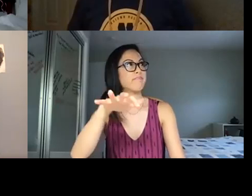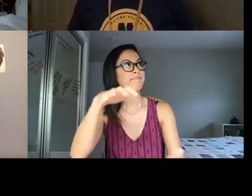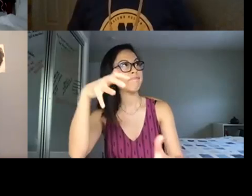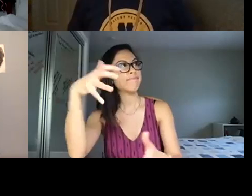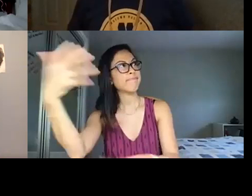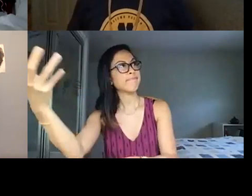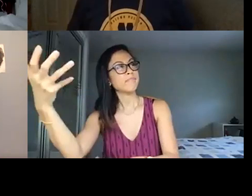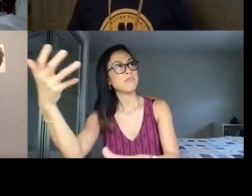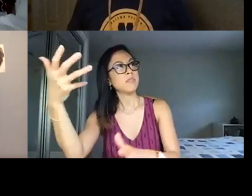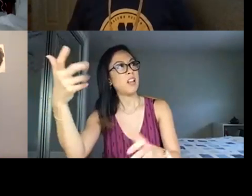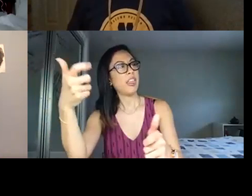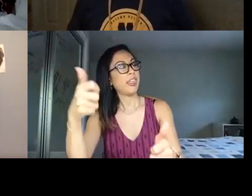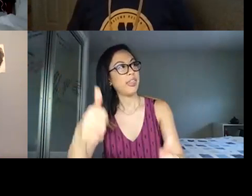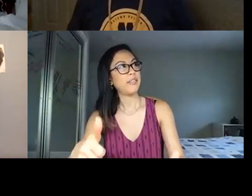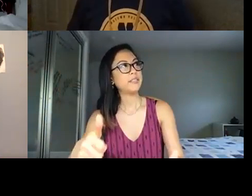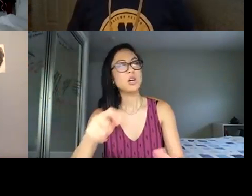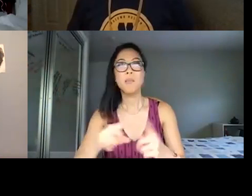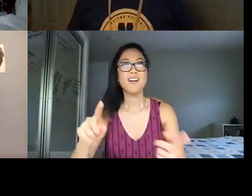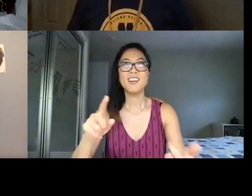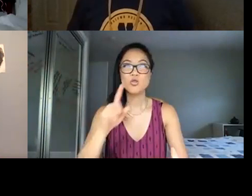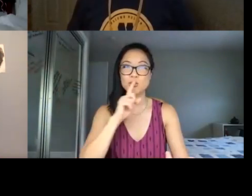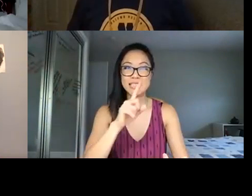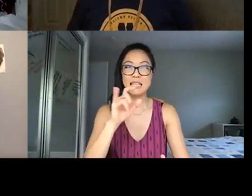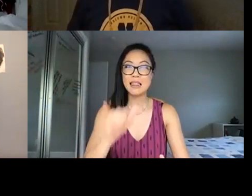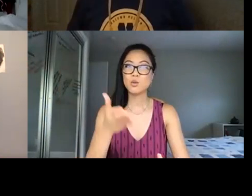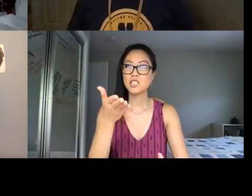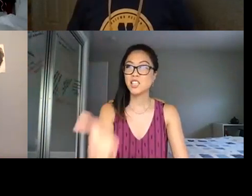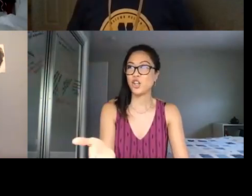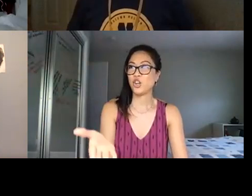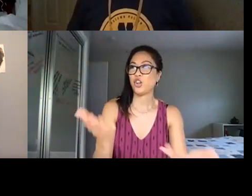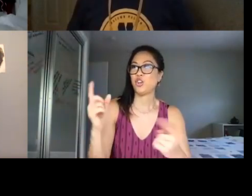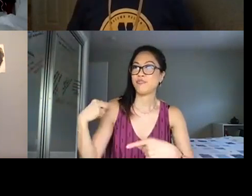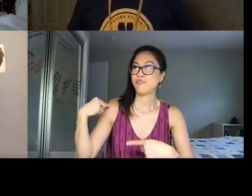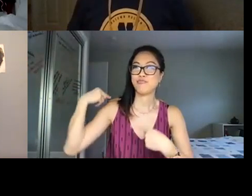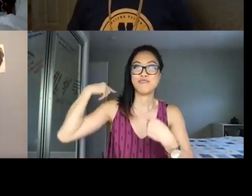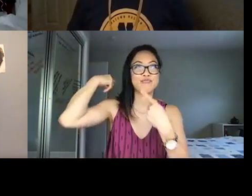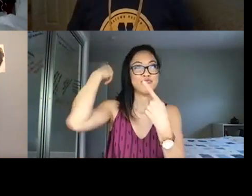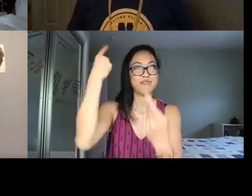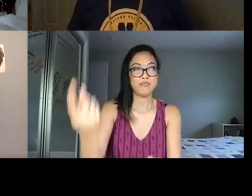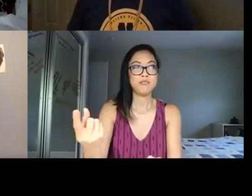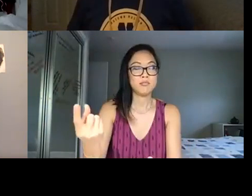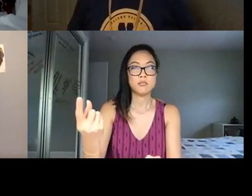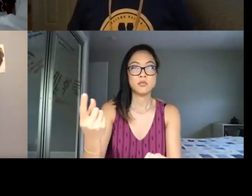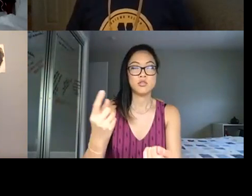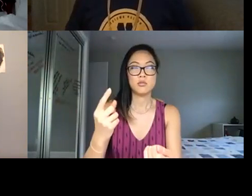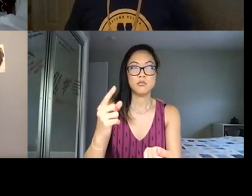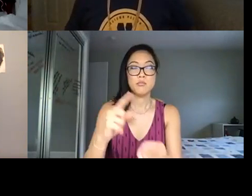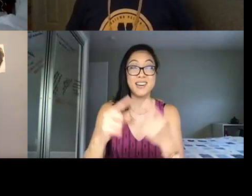It's just like coming out in these extremely apparent ways and